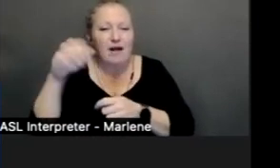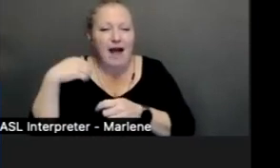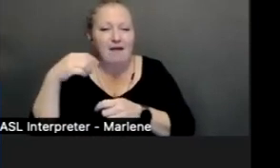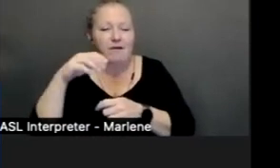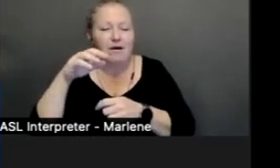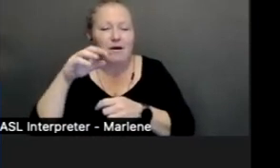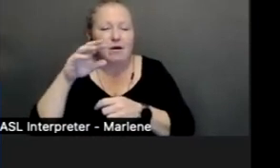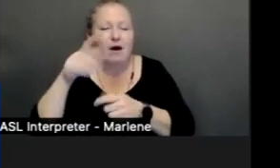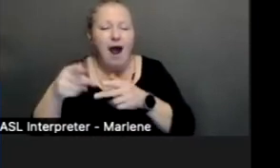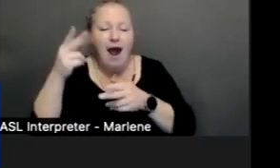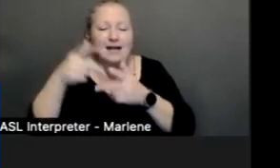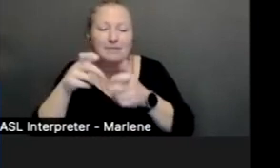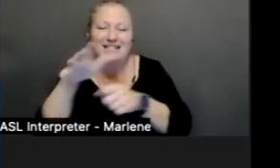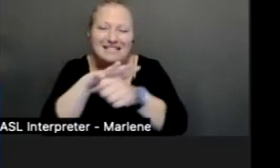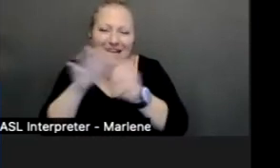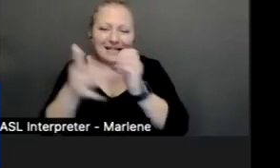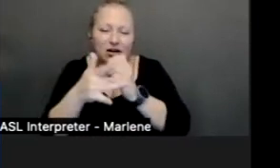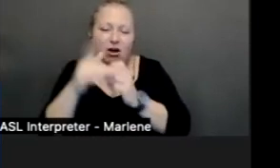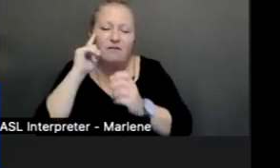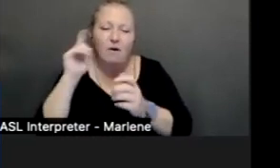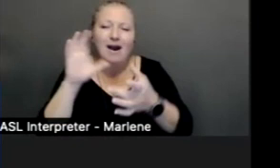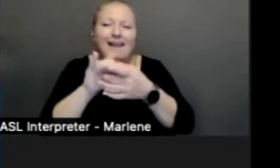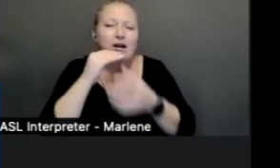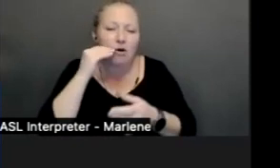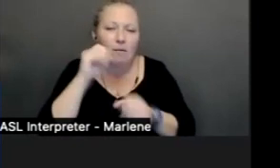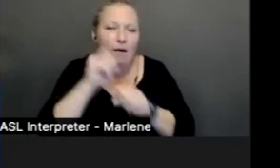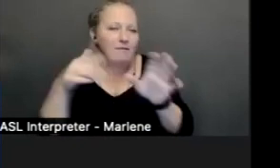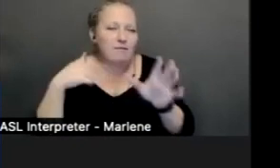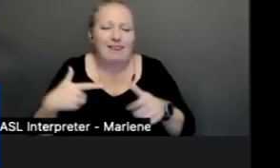of sight technology to connect to connectomes. Obviously we live in a very. You know,